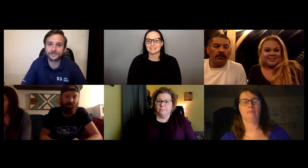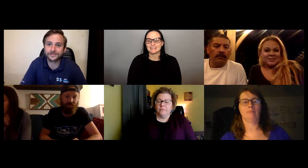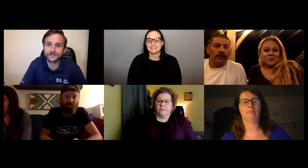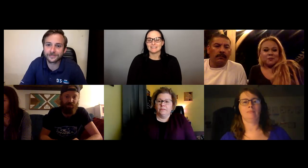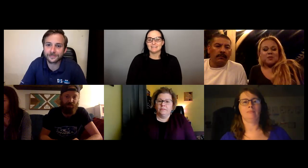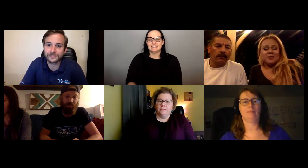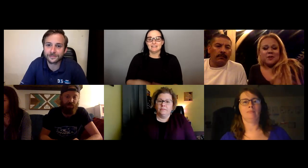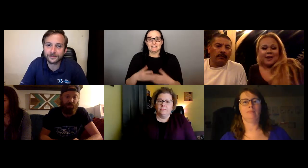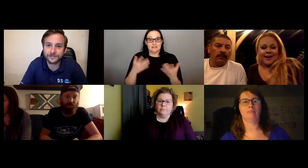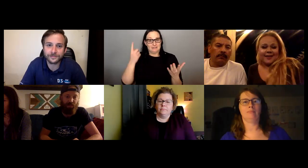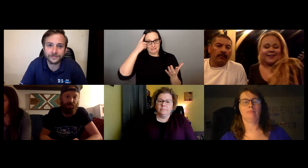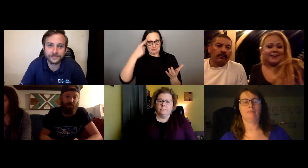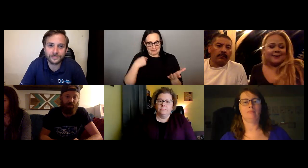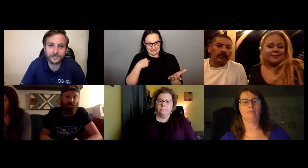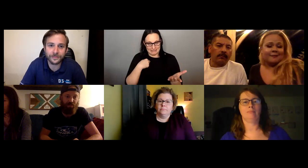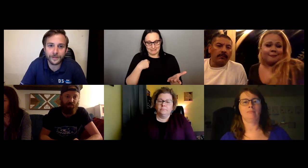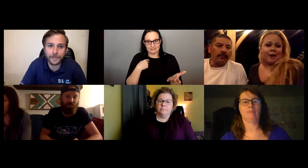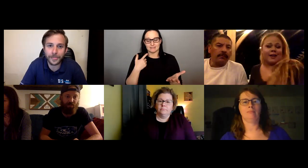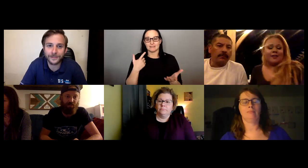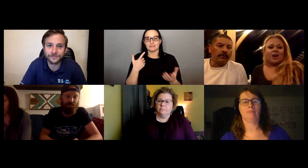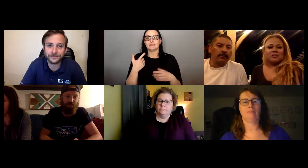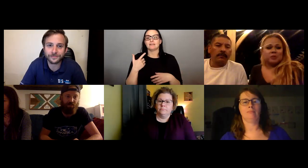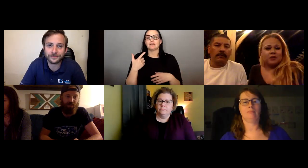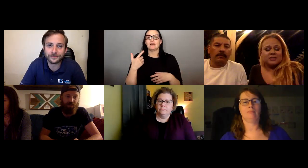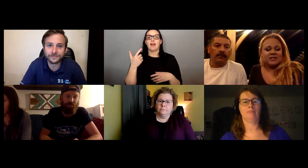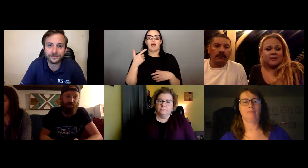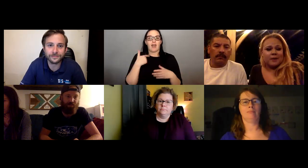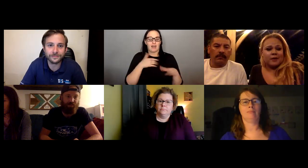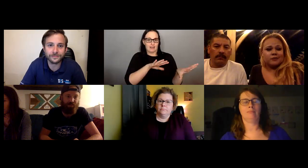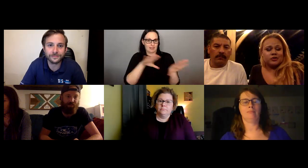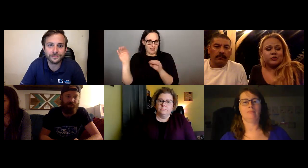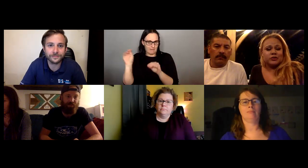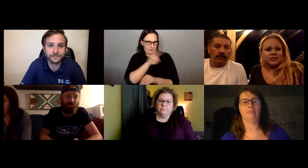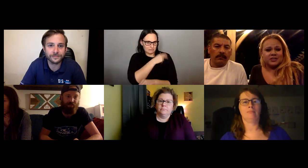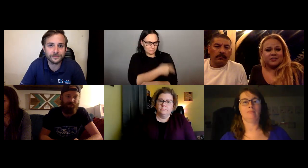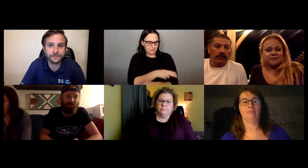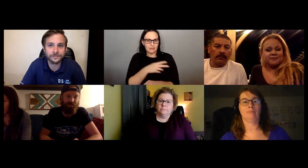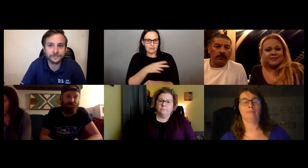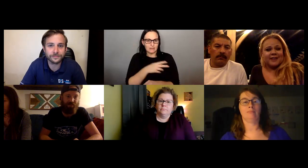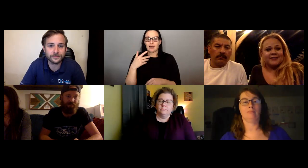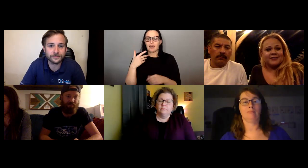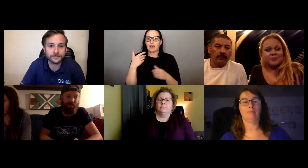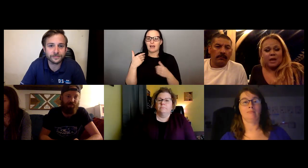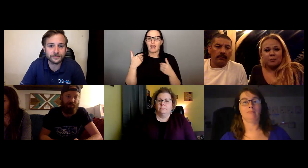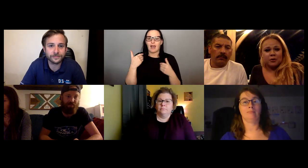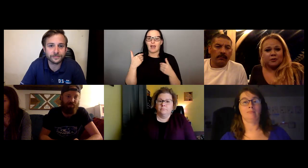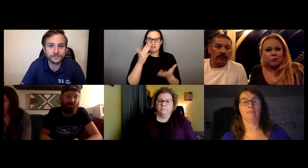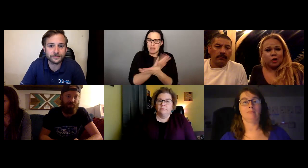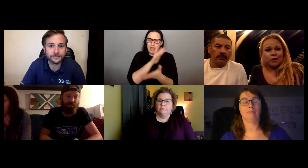so for me when i got out of the hospital i was given about